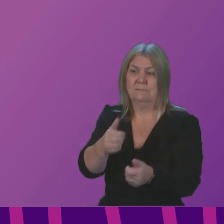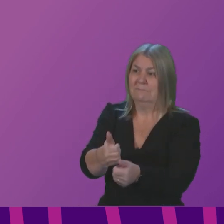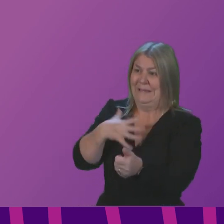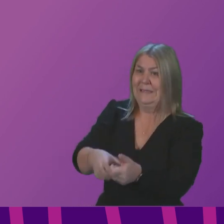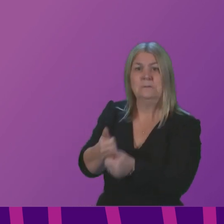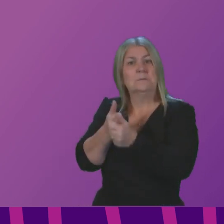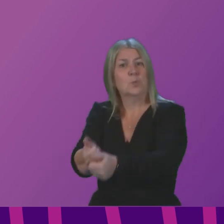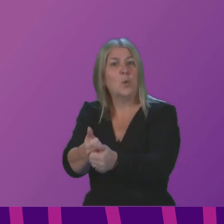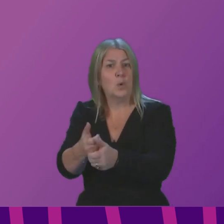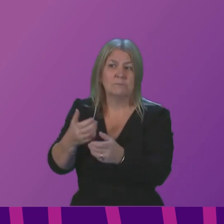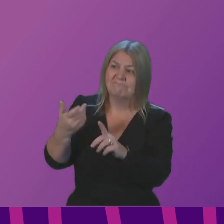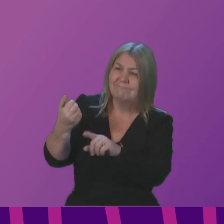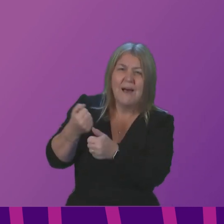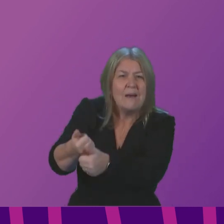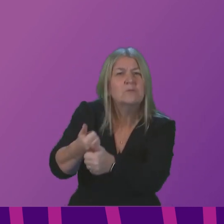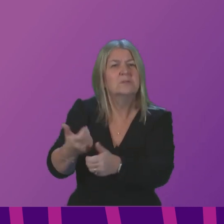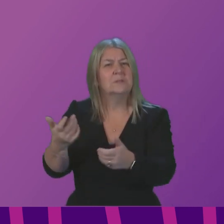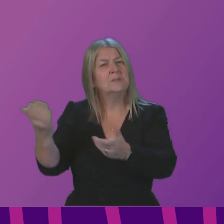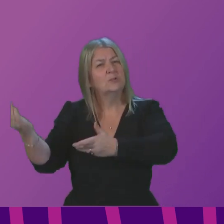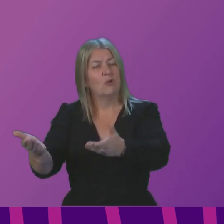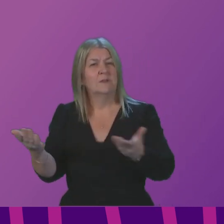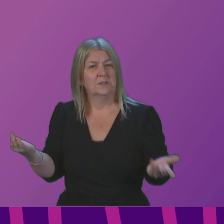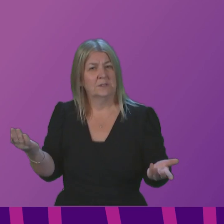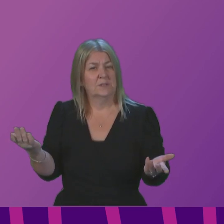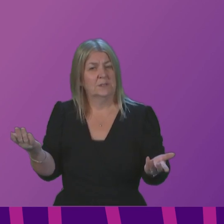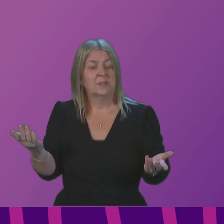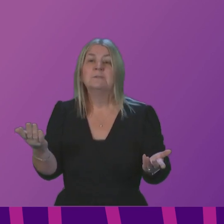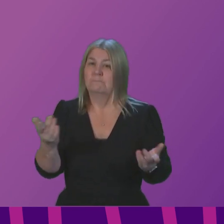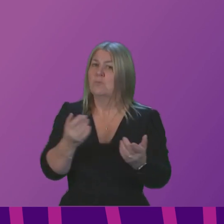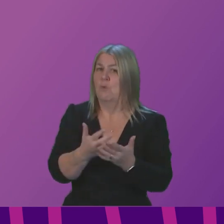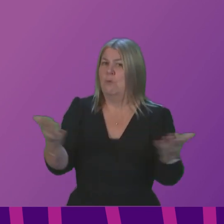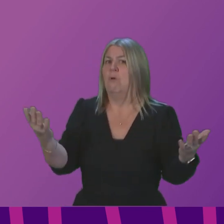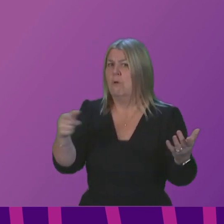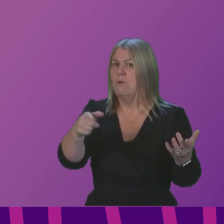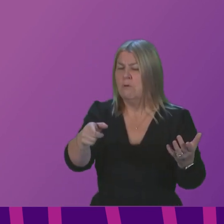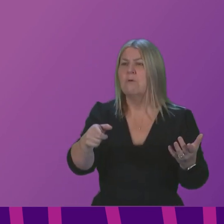to deal with the root causes of some of those things. Many people who are accessing services—citizens